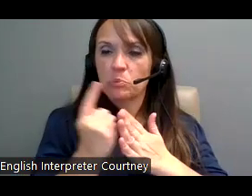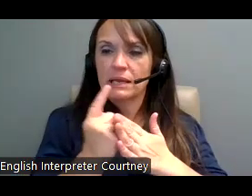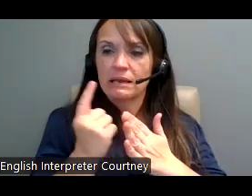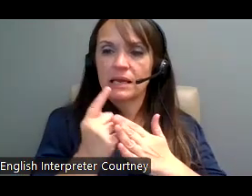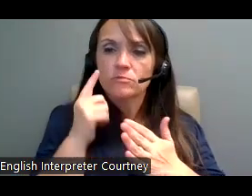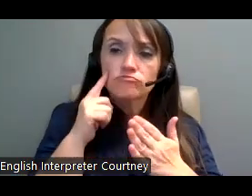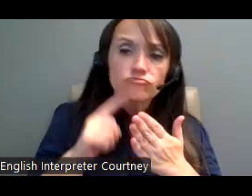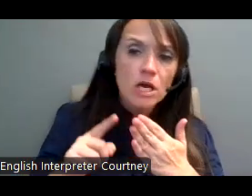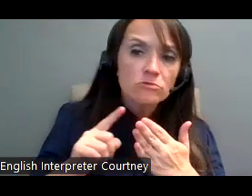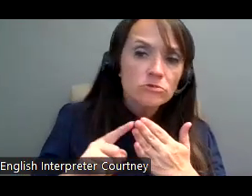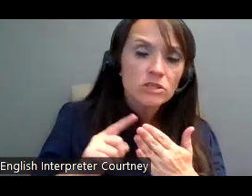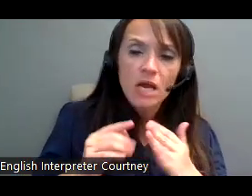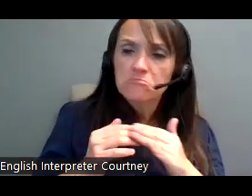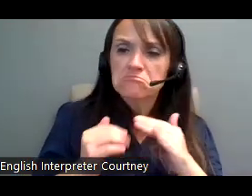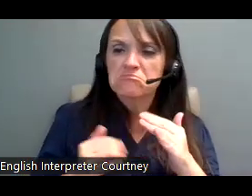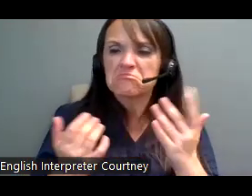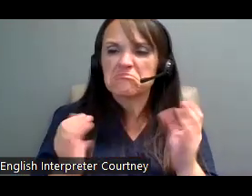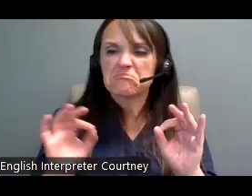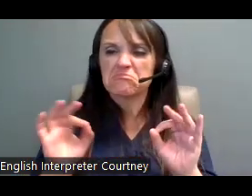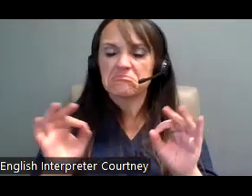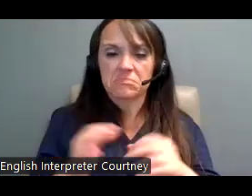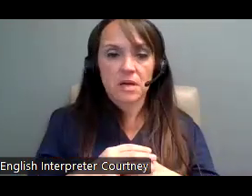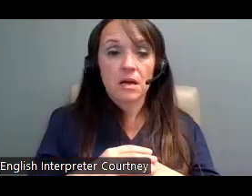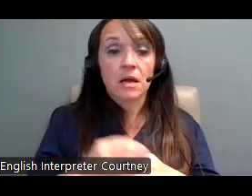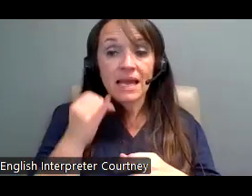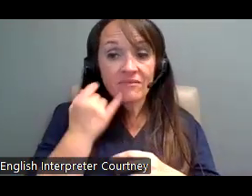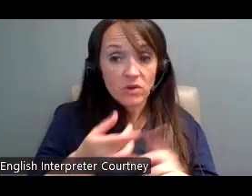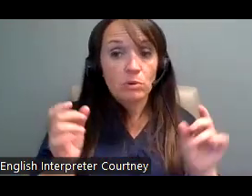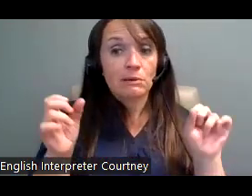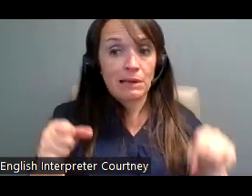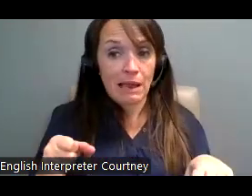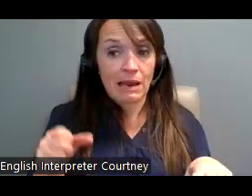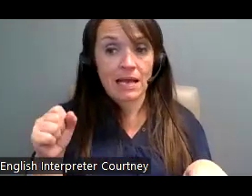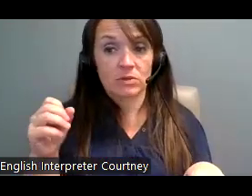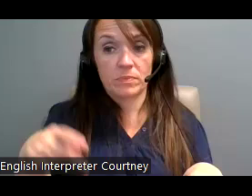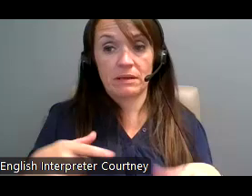that is being able to afford to live in an SLP1 today just because of the cost of living.